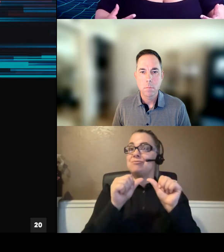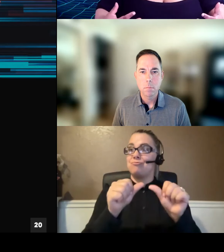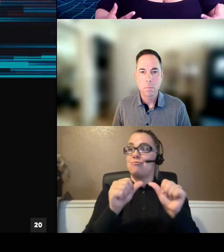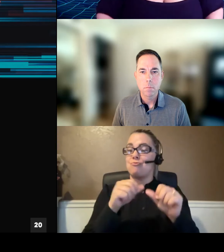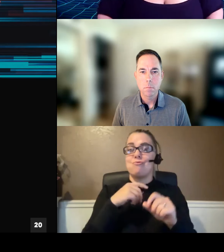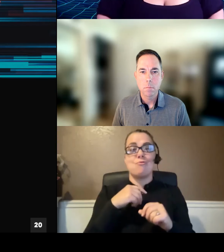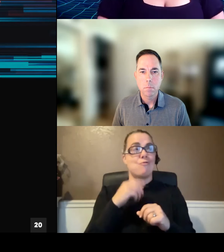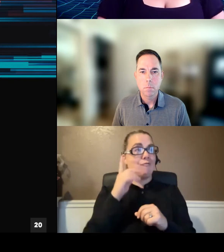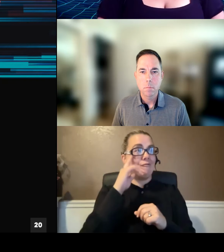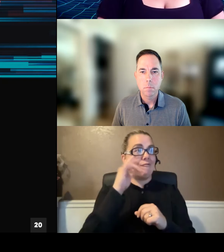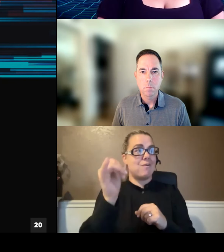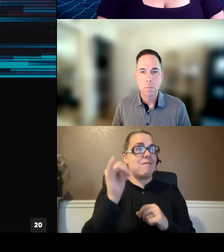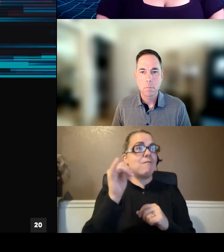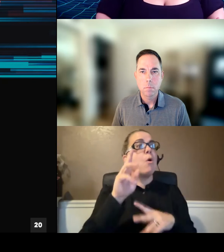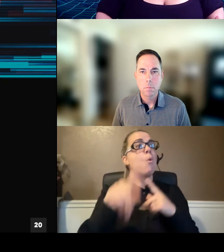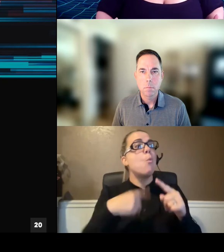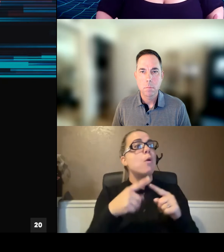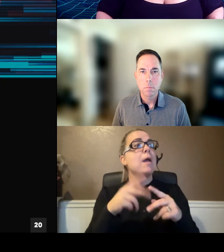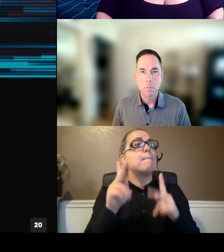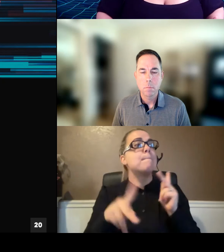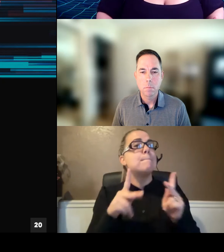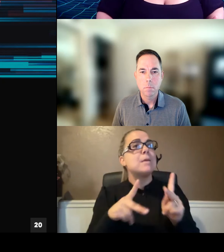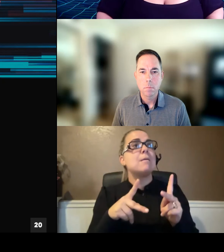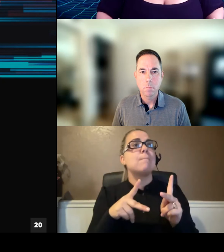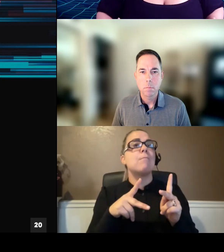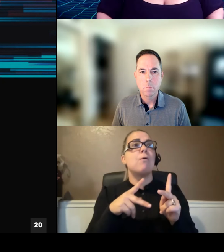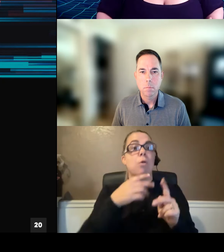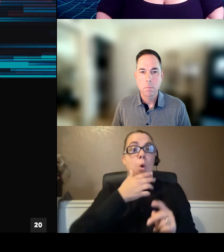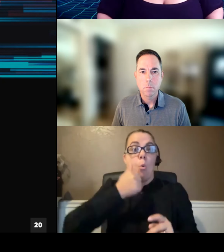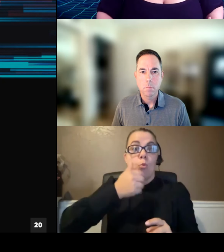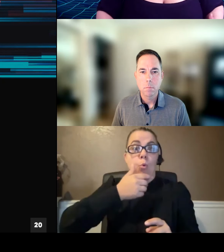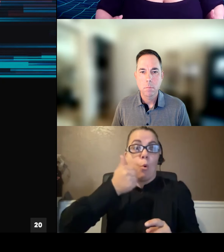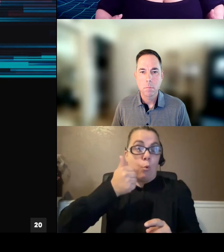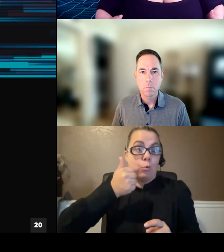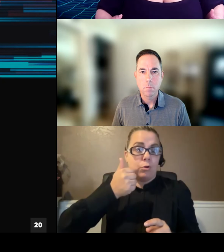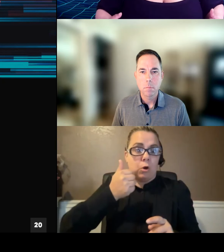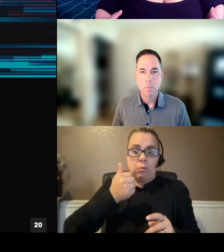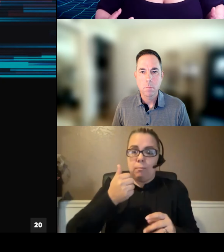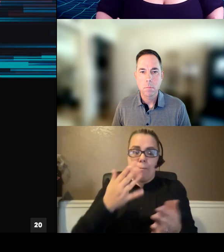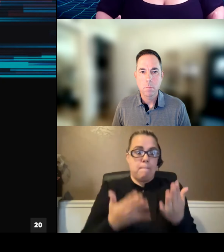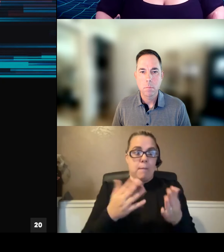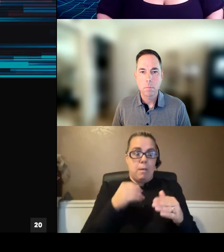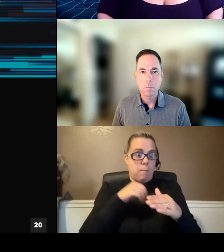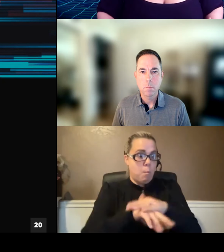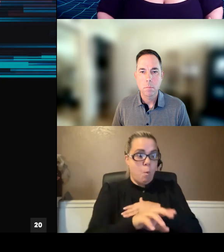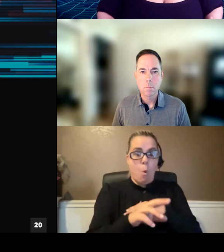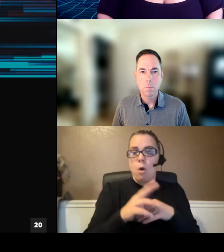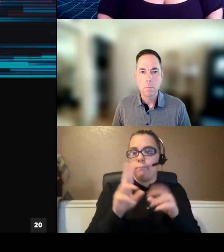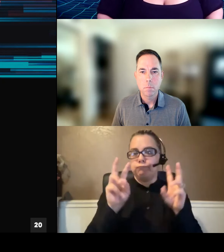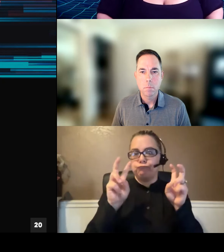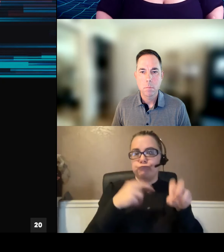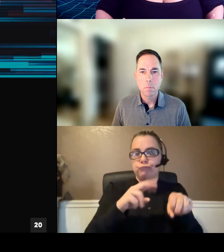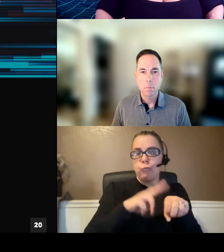a lot of people become disabled. And I think of the understanding that having a disability